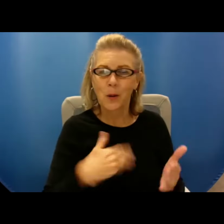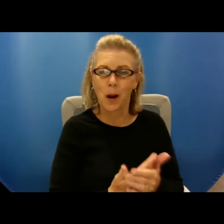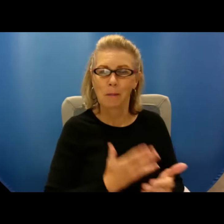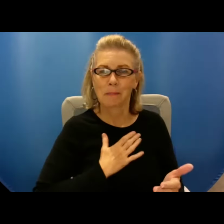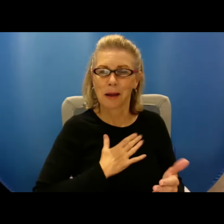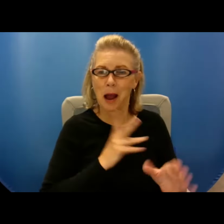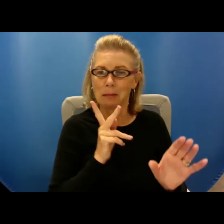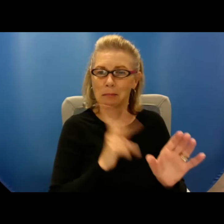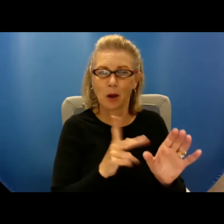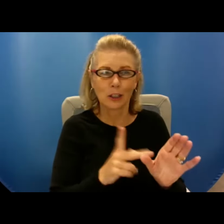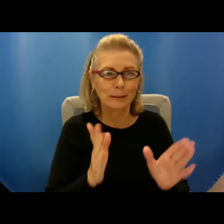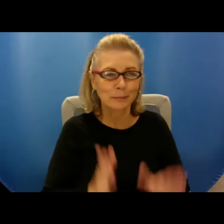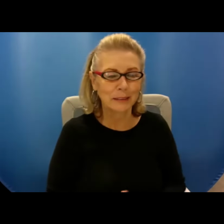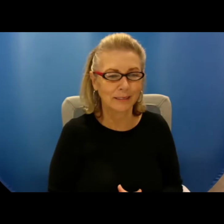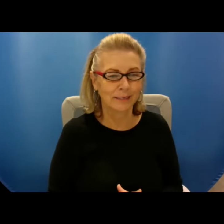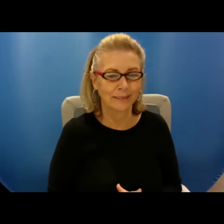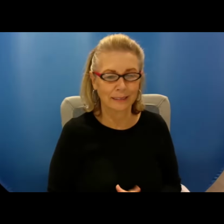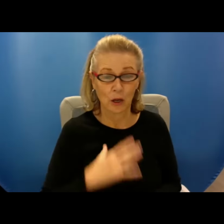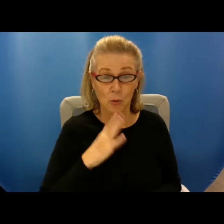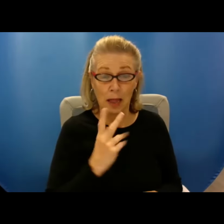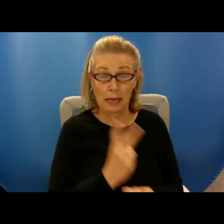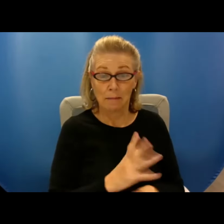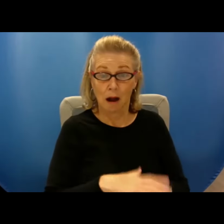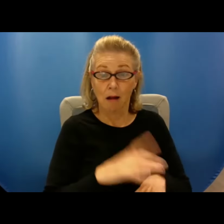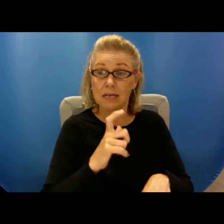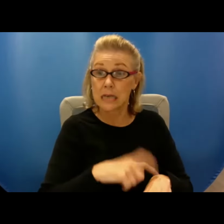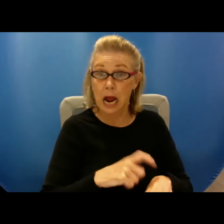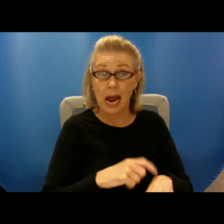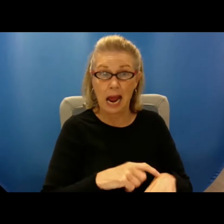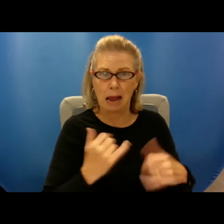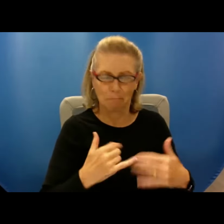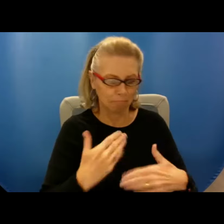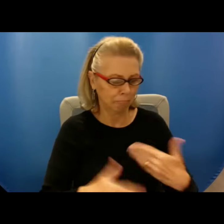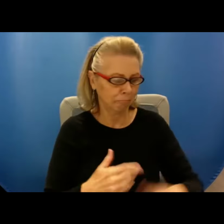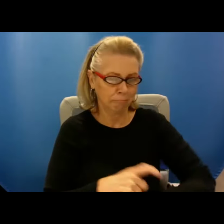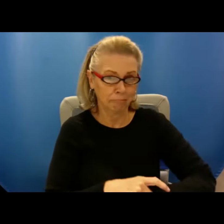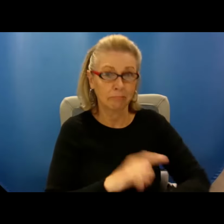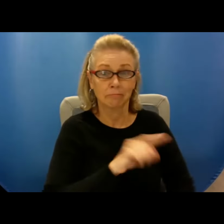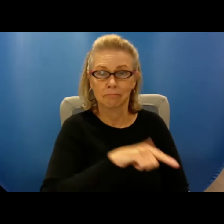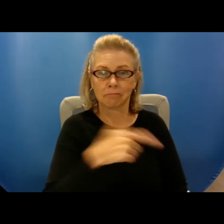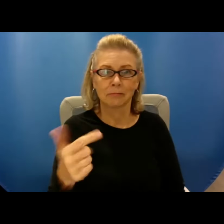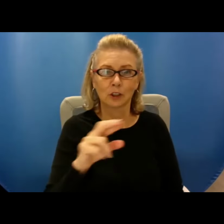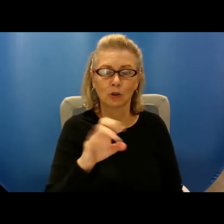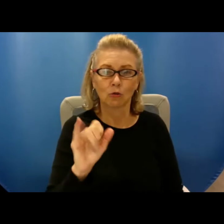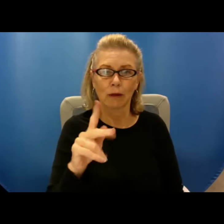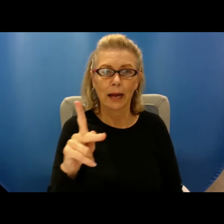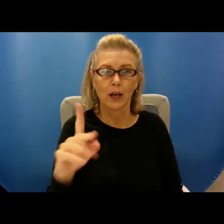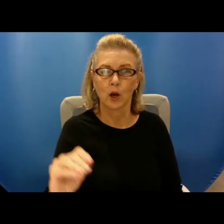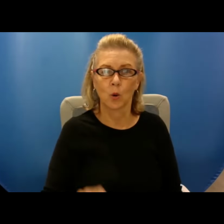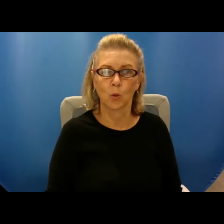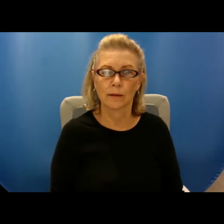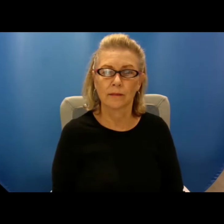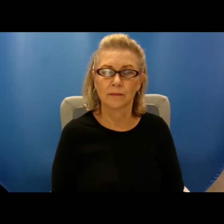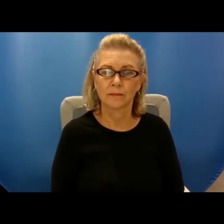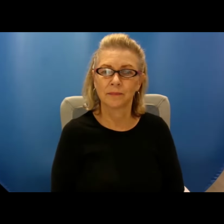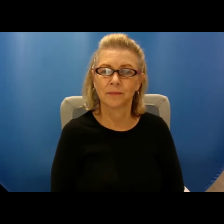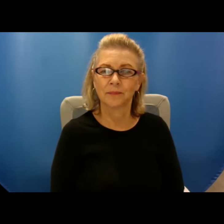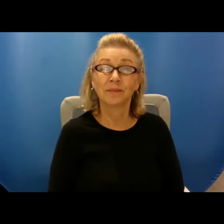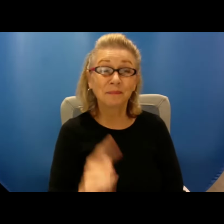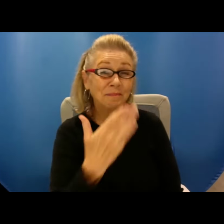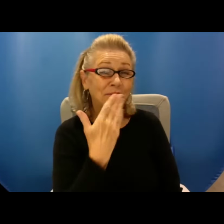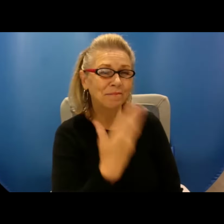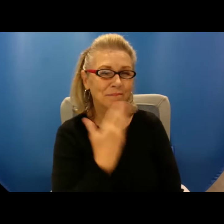and I'm gonna just keep it on time and pass this over to Reiko. Okay, thank you, Jason.